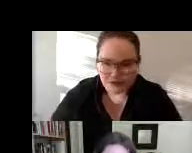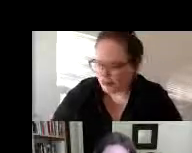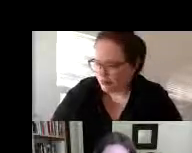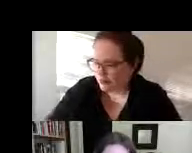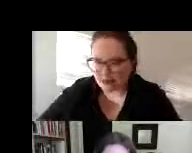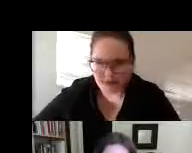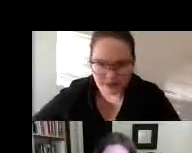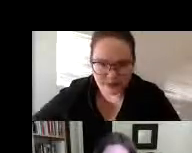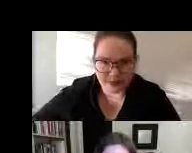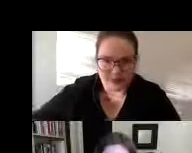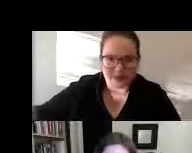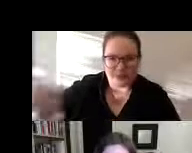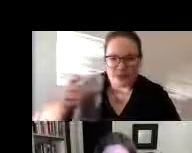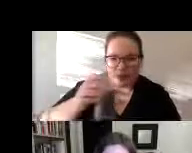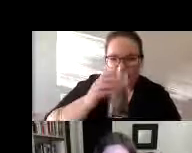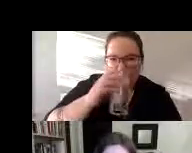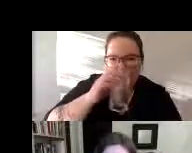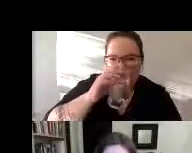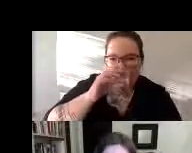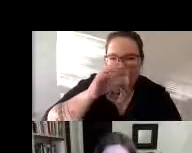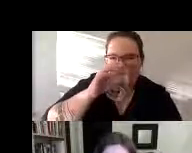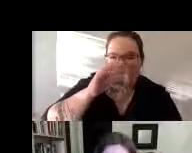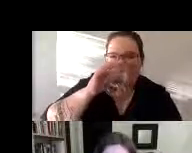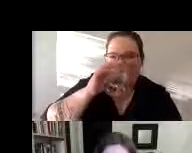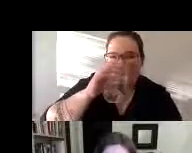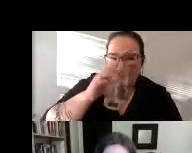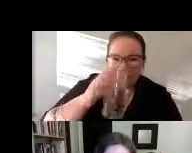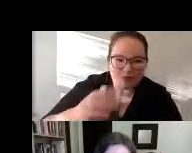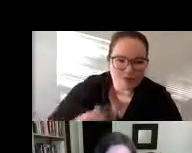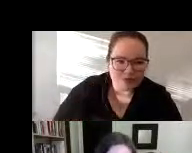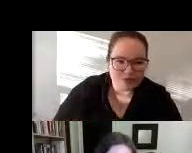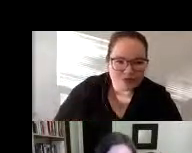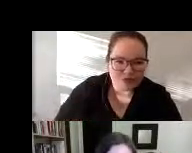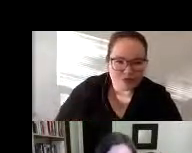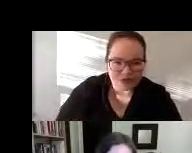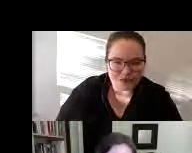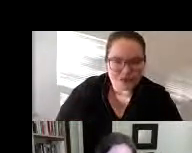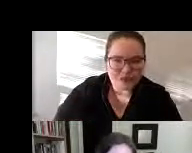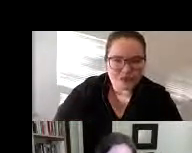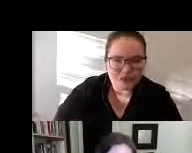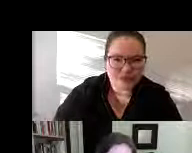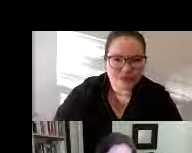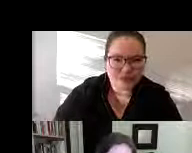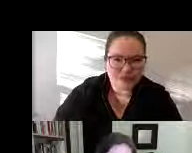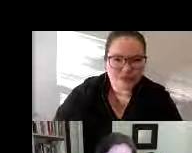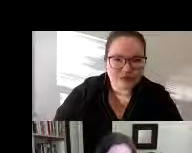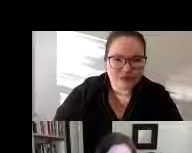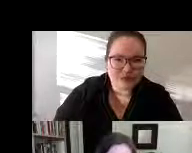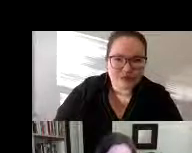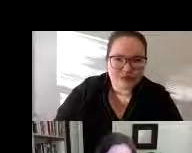century photographs of your family? they >> they are actually 19th century photographs of my family